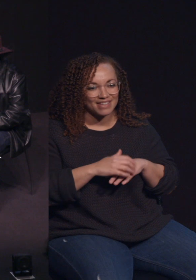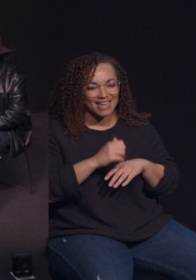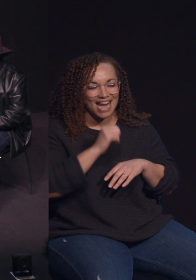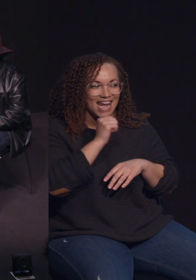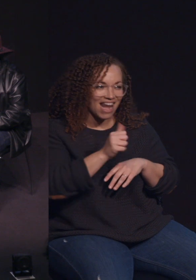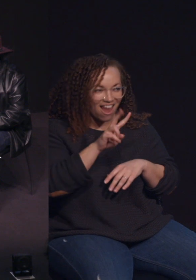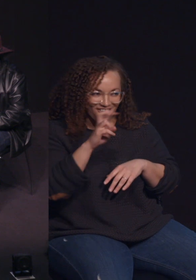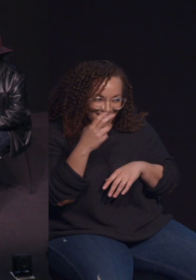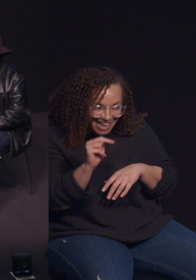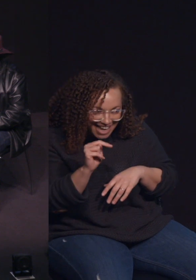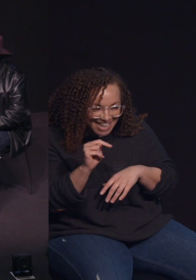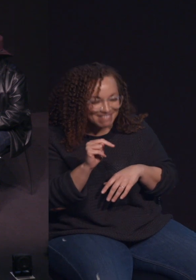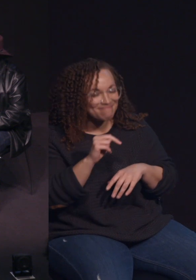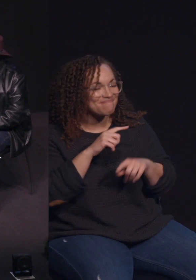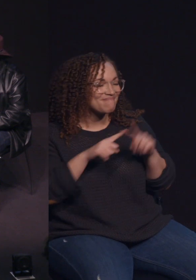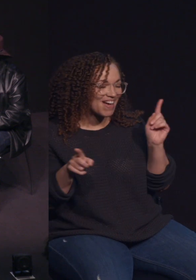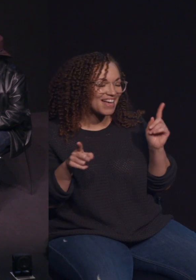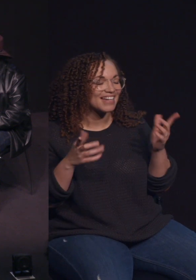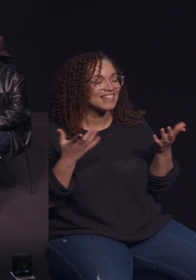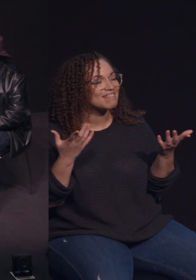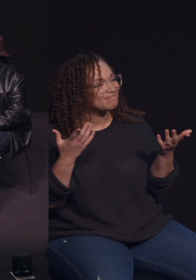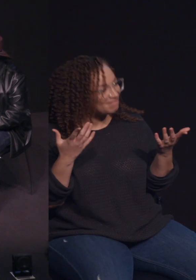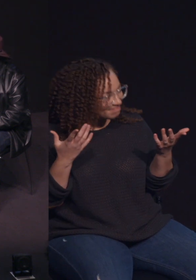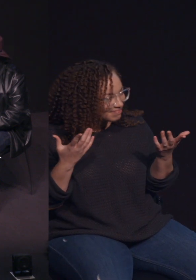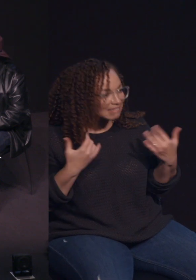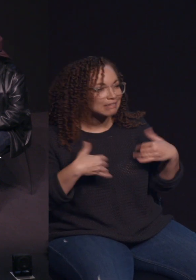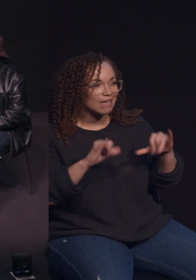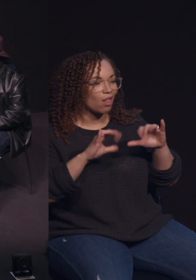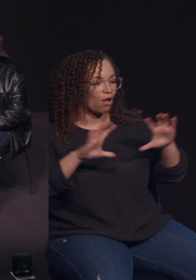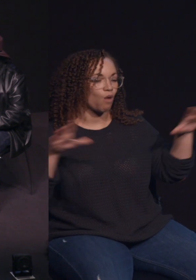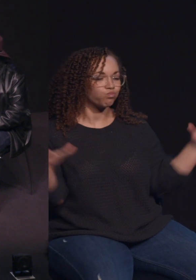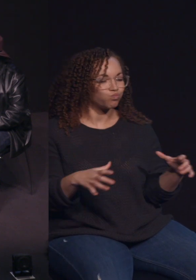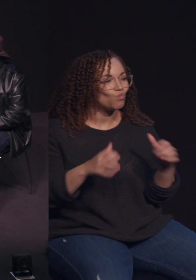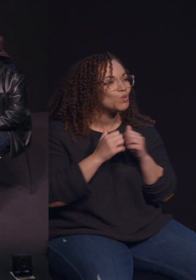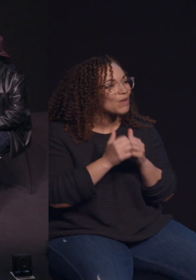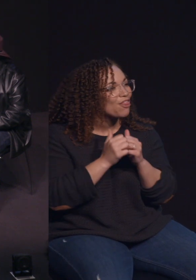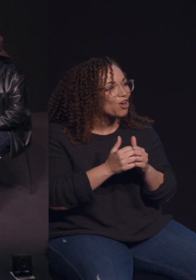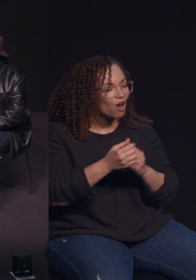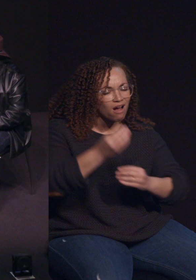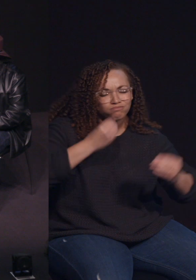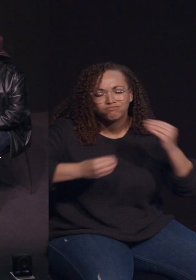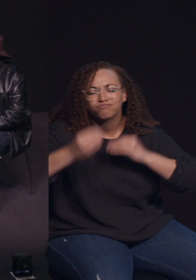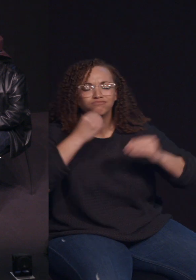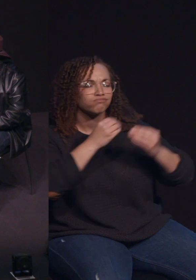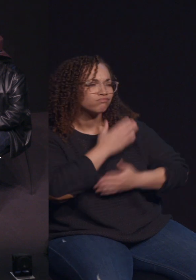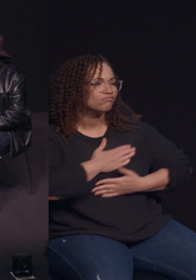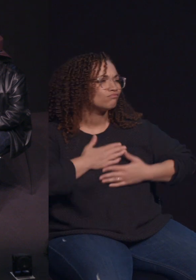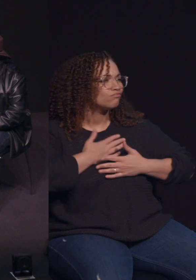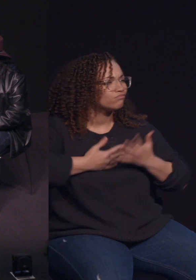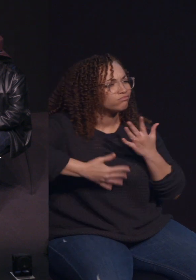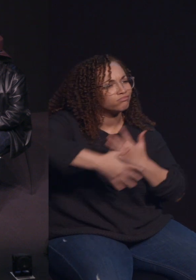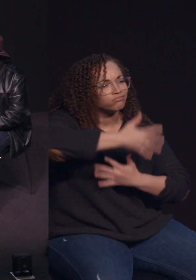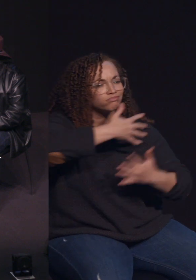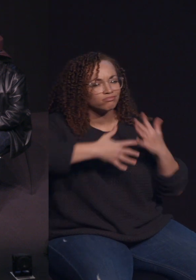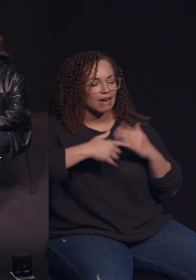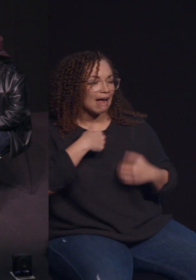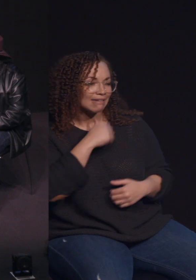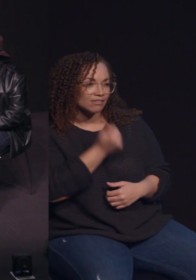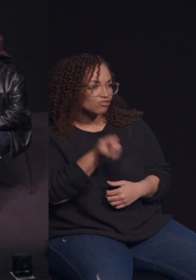brought us together and that. And I didn't understand that that's how I was impacted by